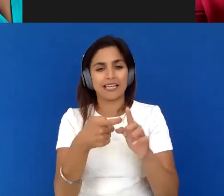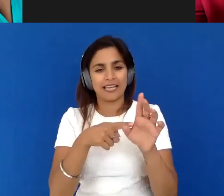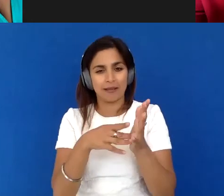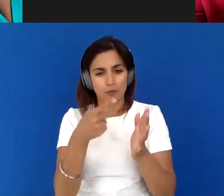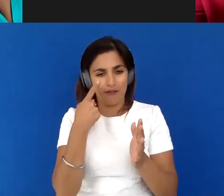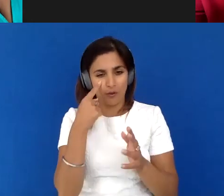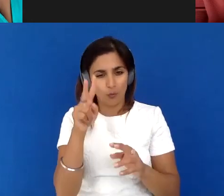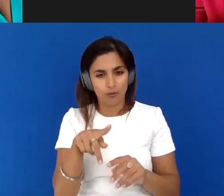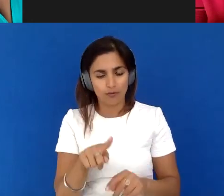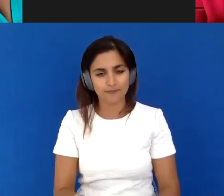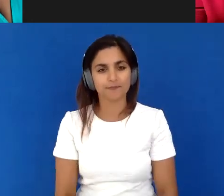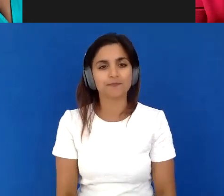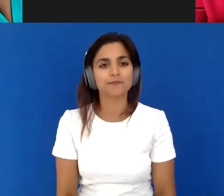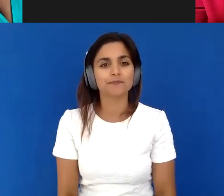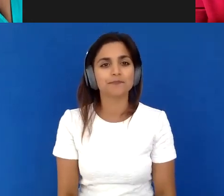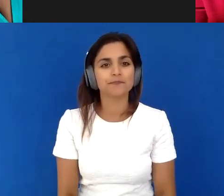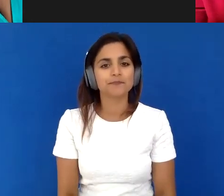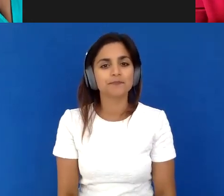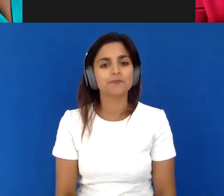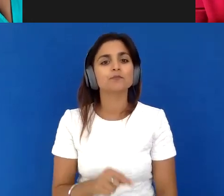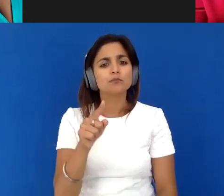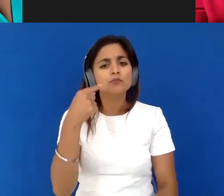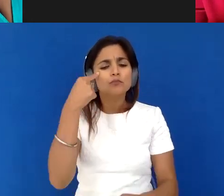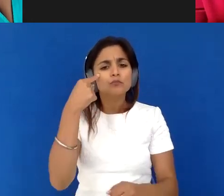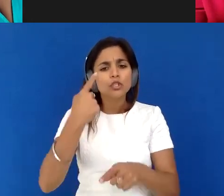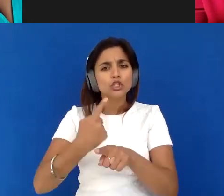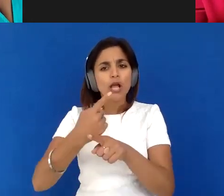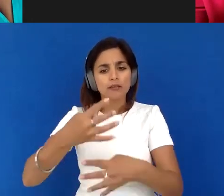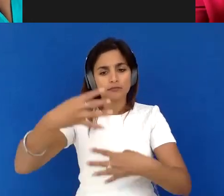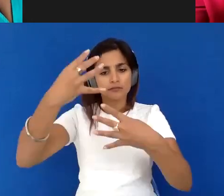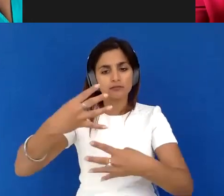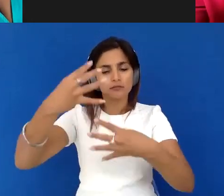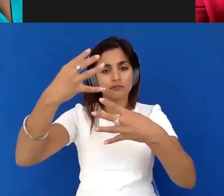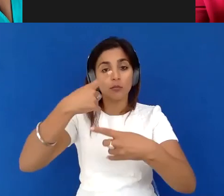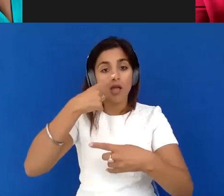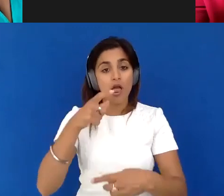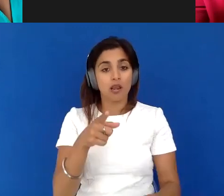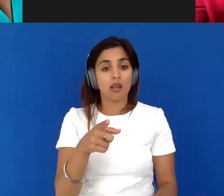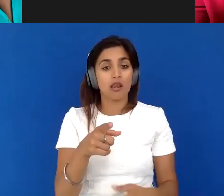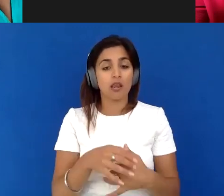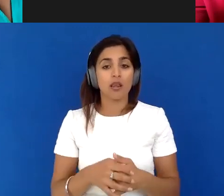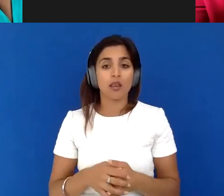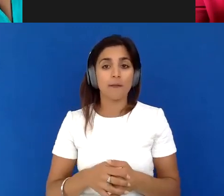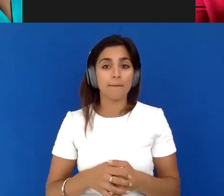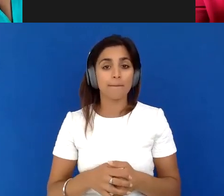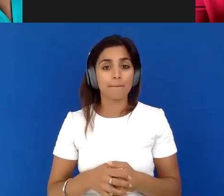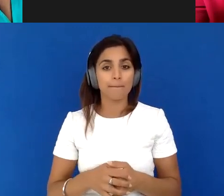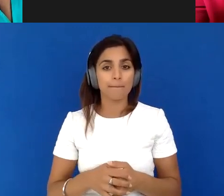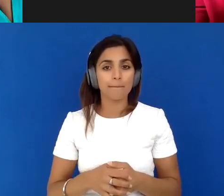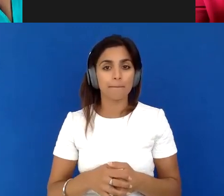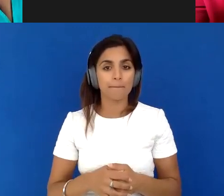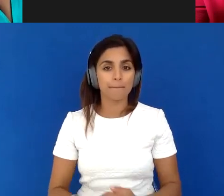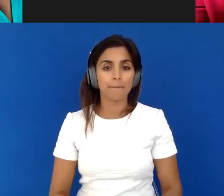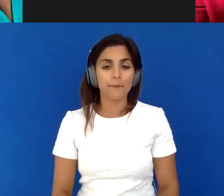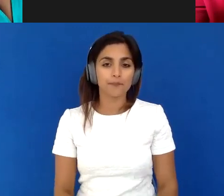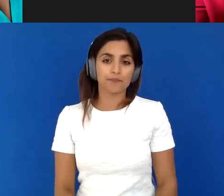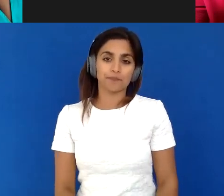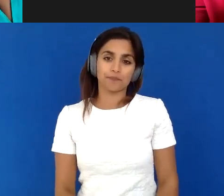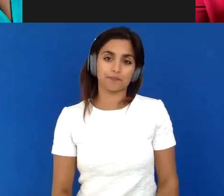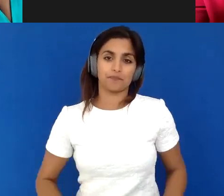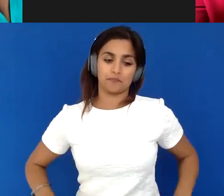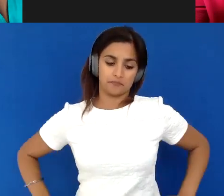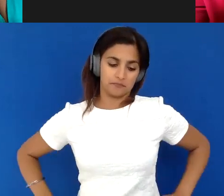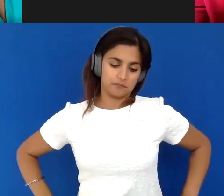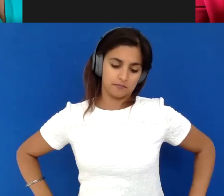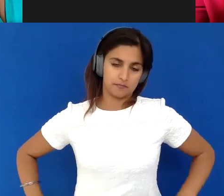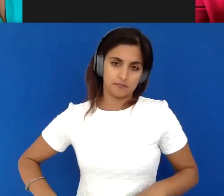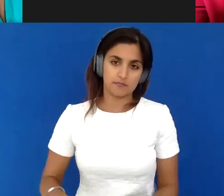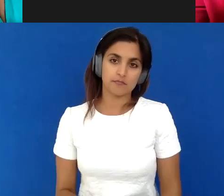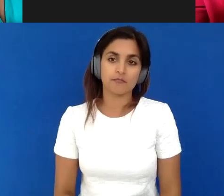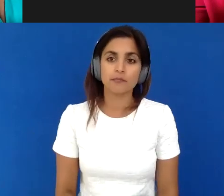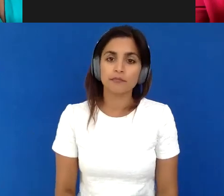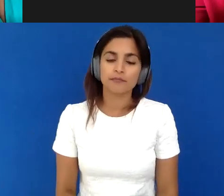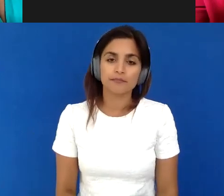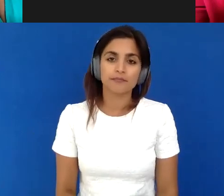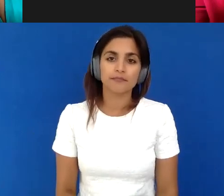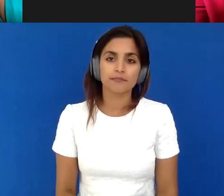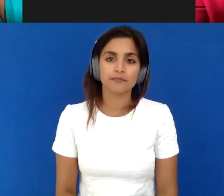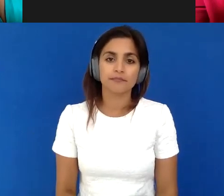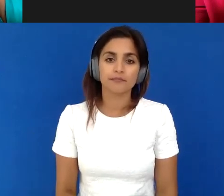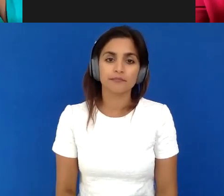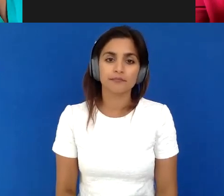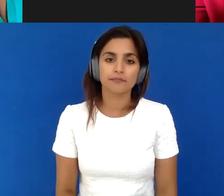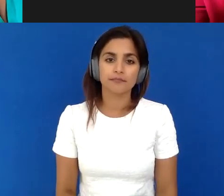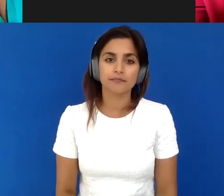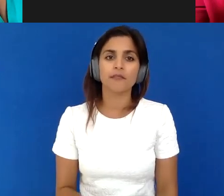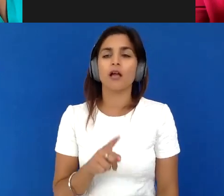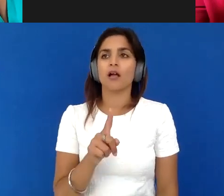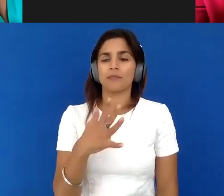think you can type your questions in the chat